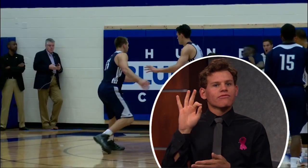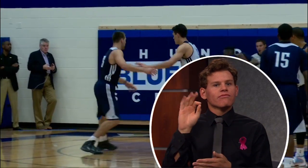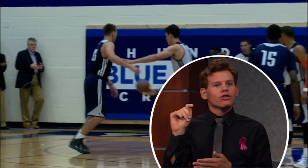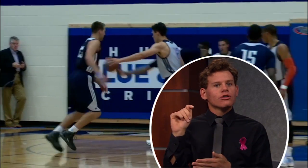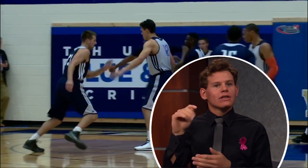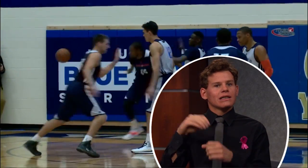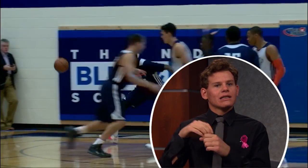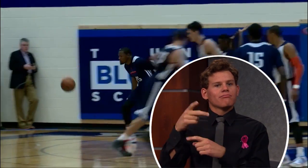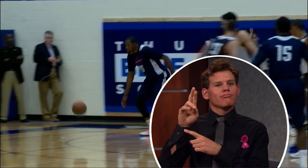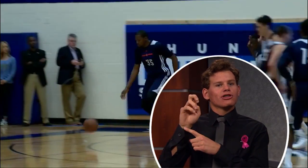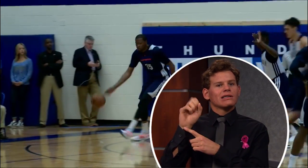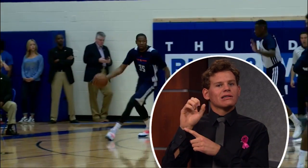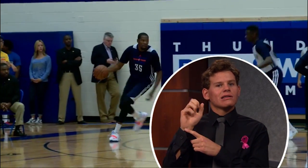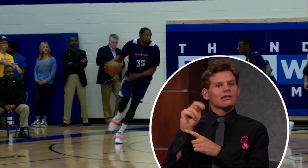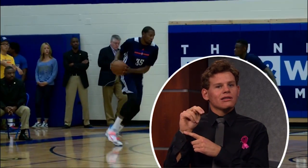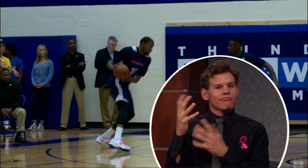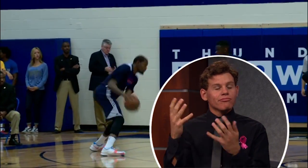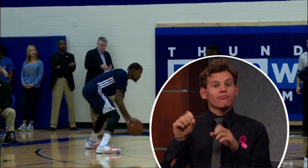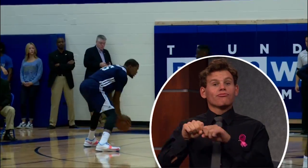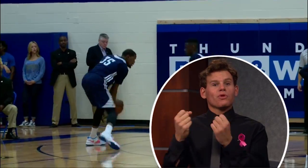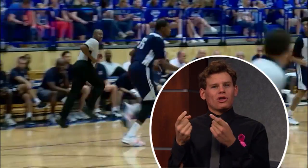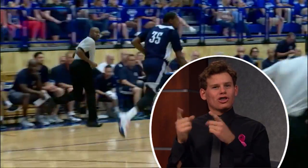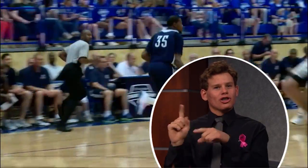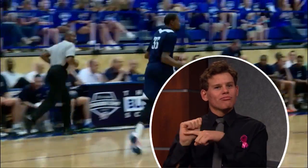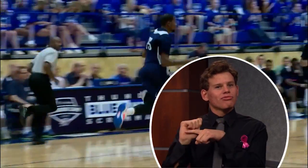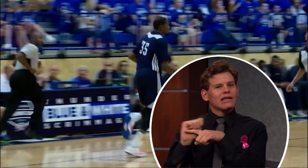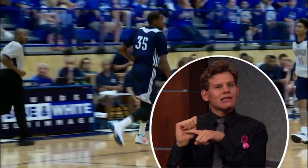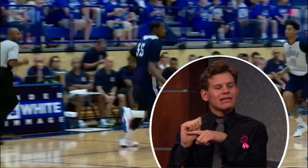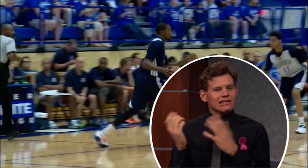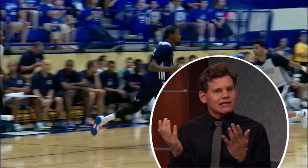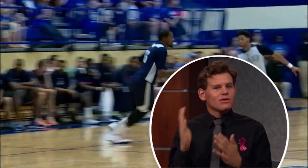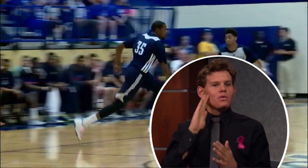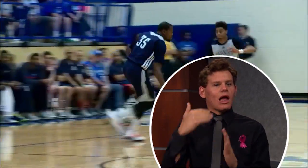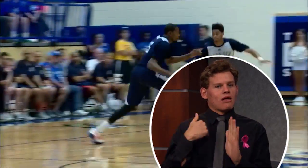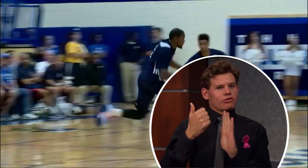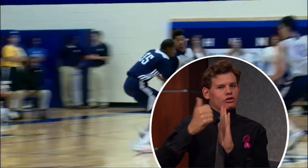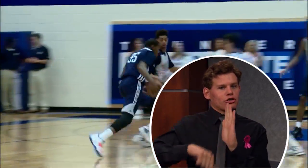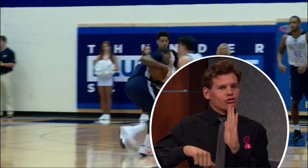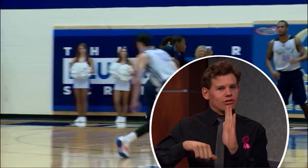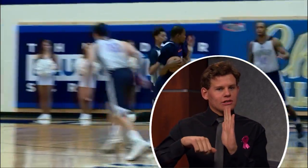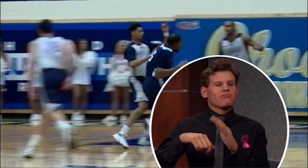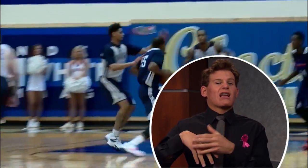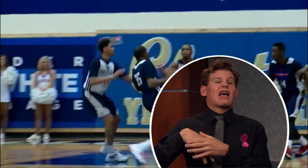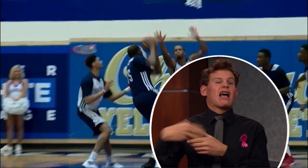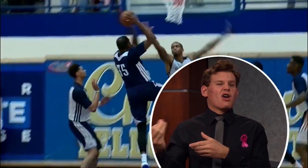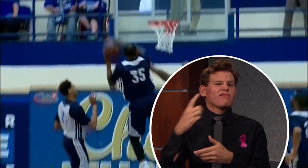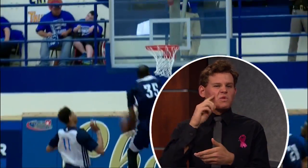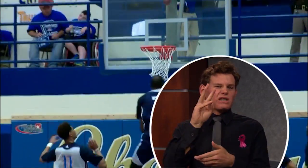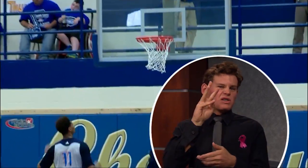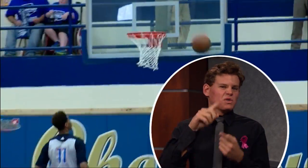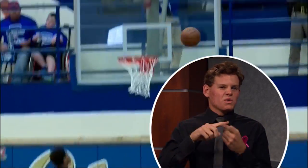Oklahoma City Thunders broke it during practice. Durant will have surgery and be out for 6-8